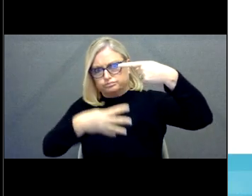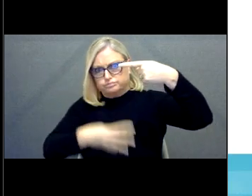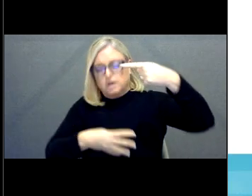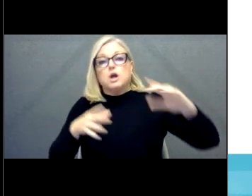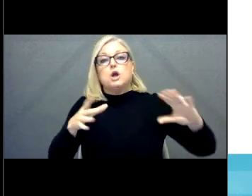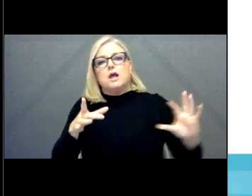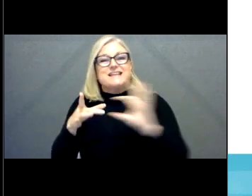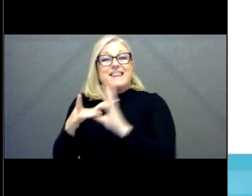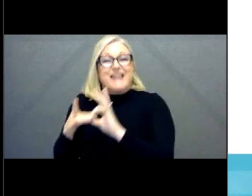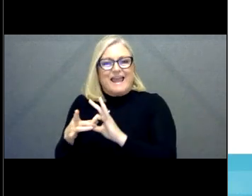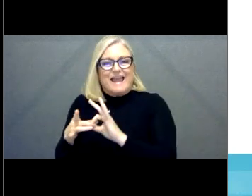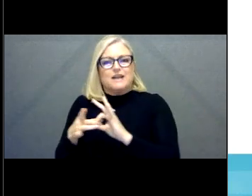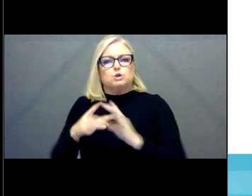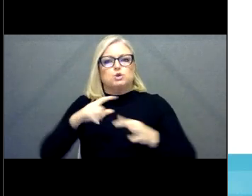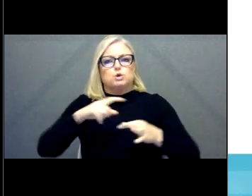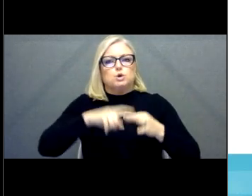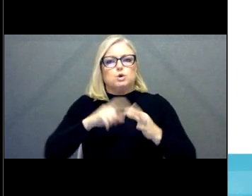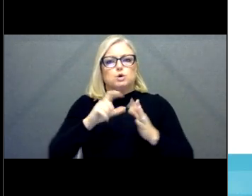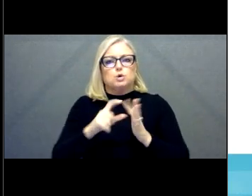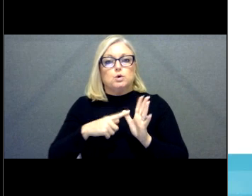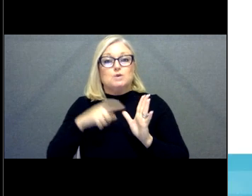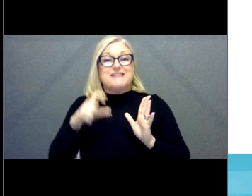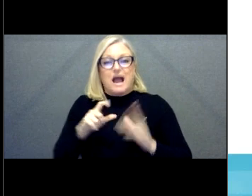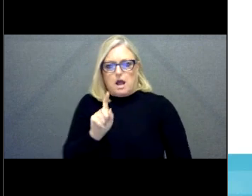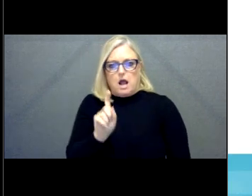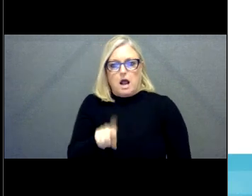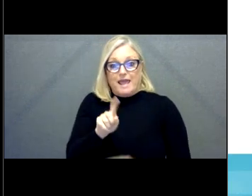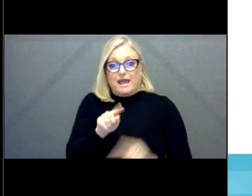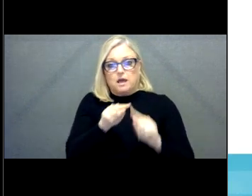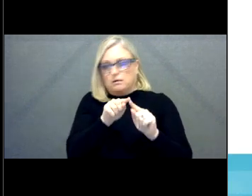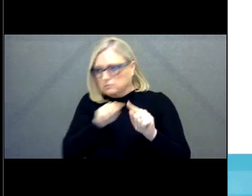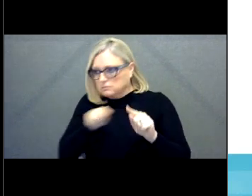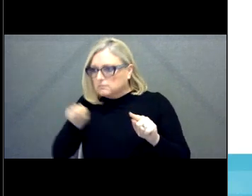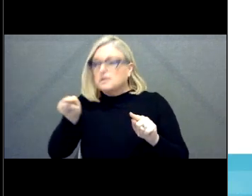and on there you can find a number of helpful resources including a lot of the information